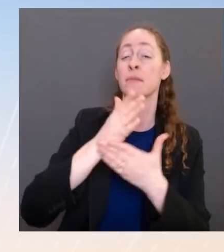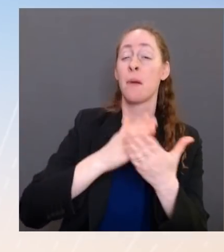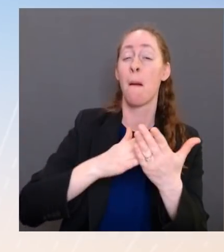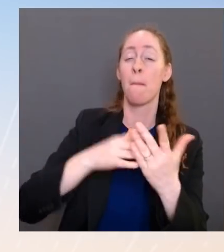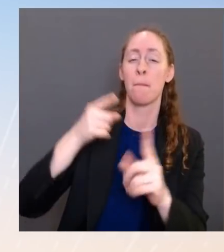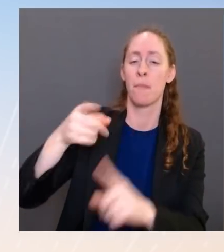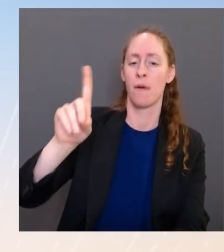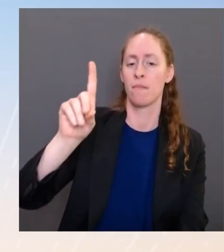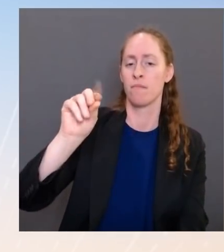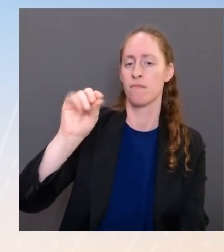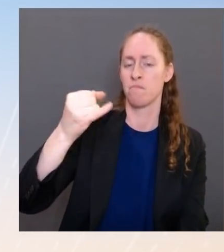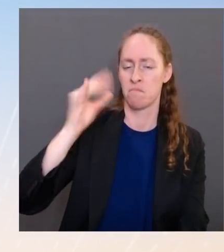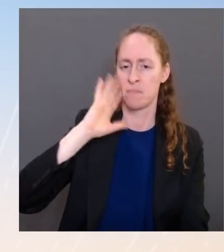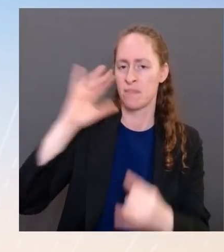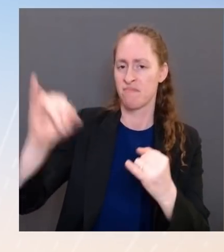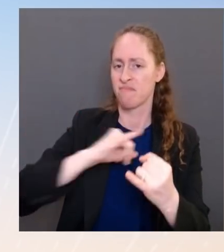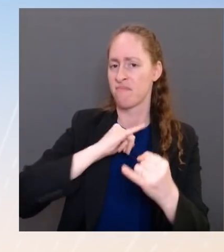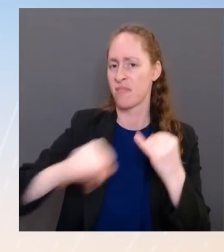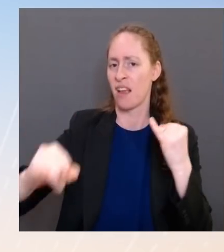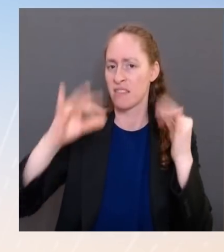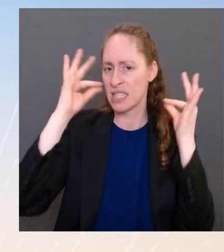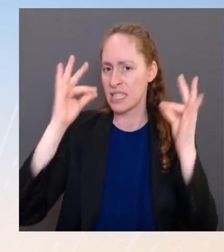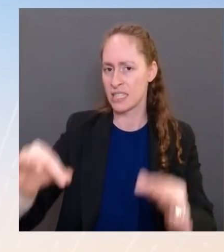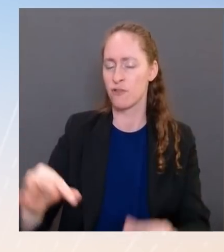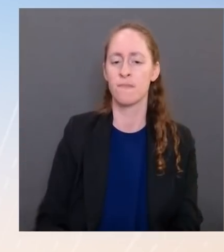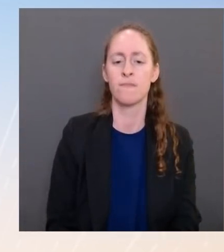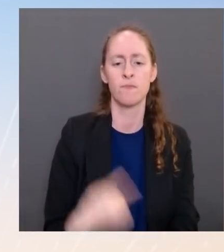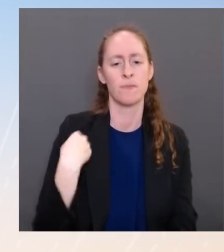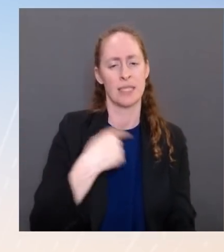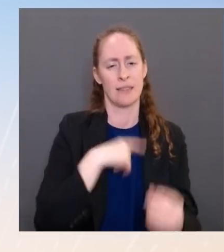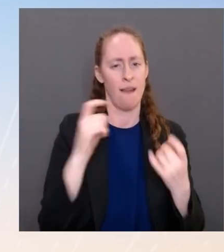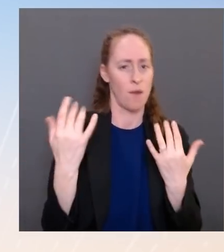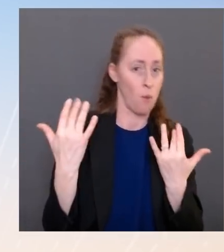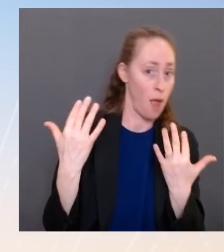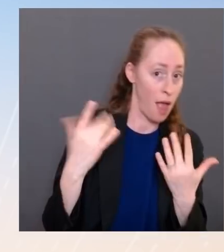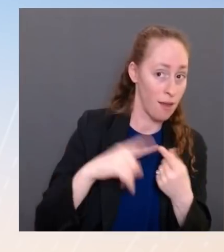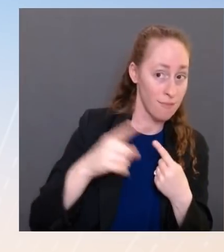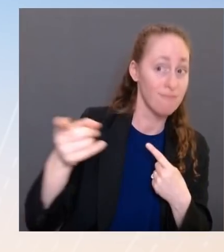until there's a final opinion because we're still speaking about a potential opinion that has not yet been released.